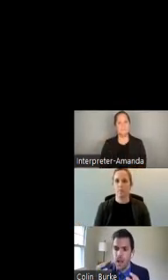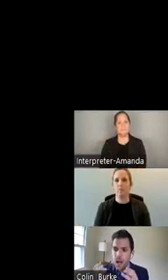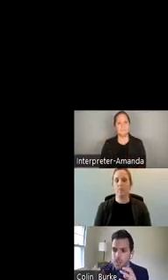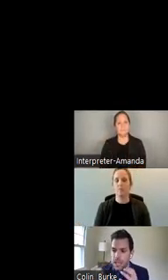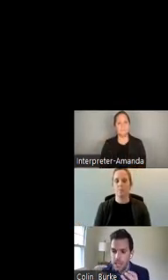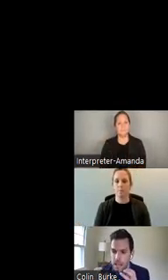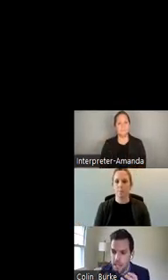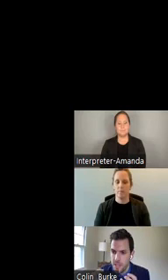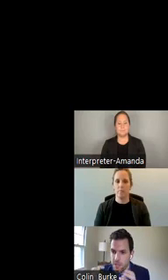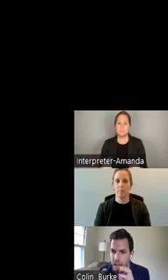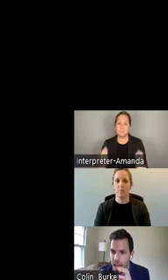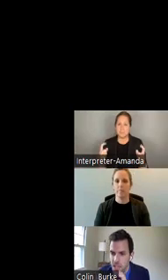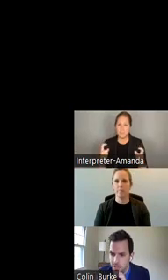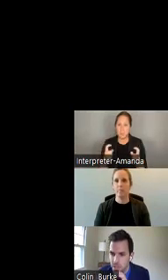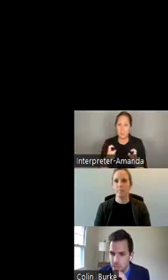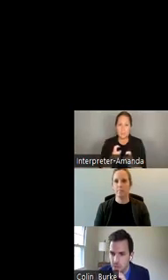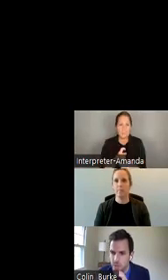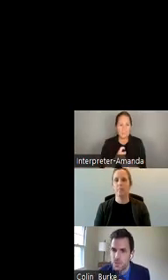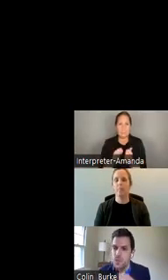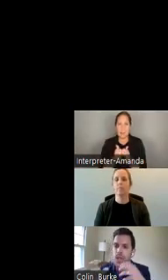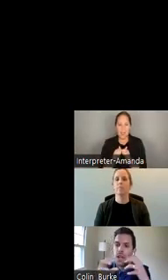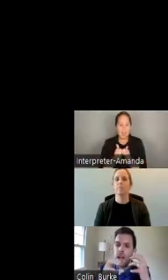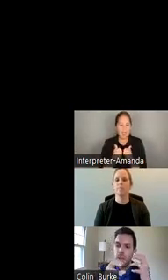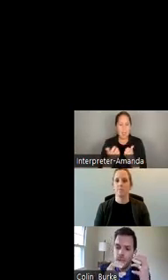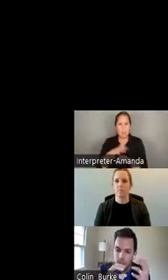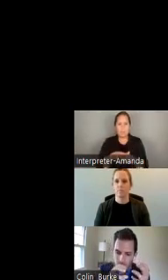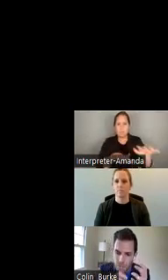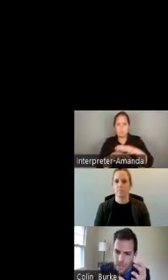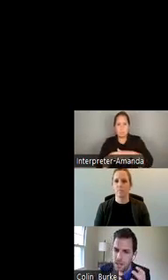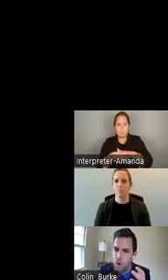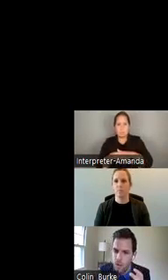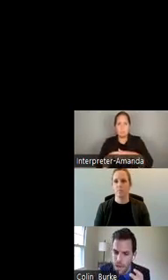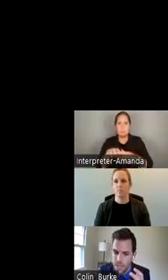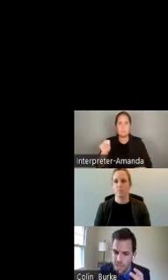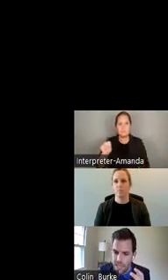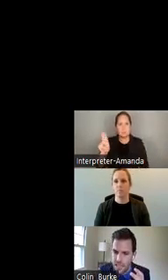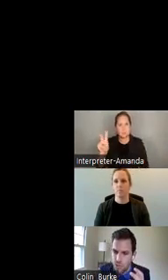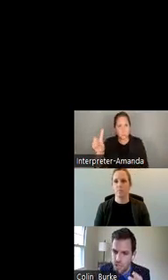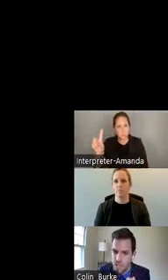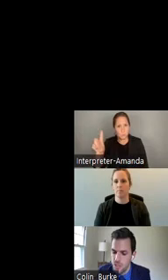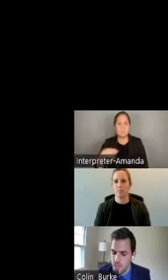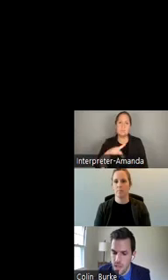of complicated Nexus of high severity substance use complicated overlapping psychiatric conditions